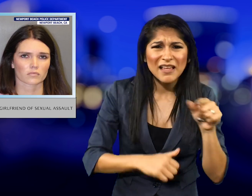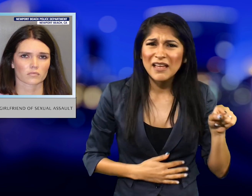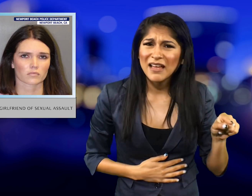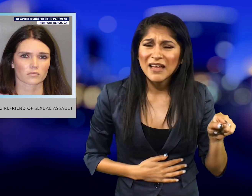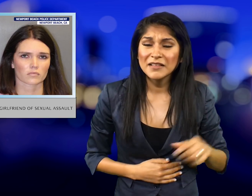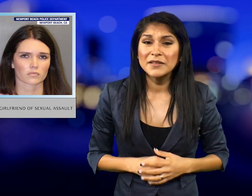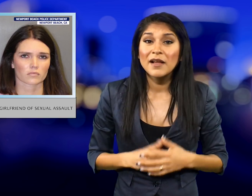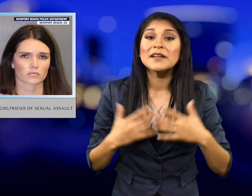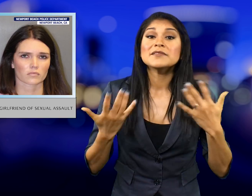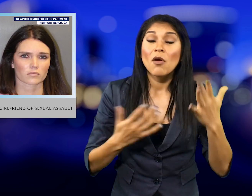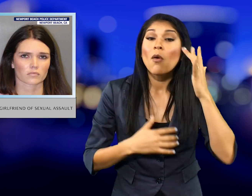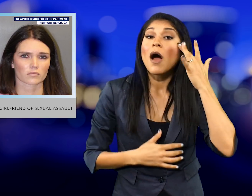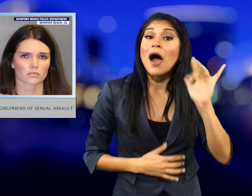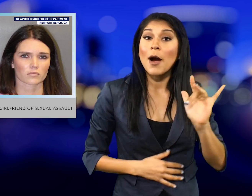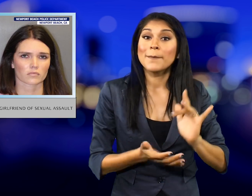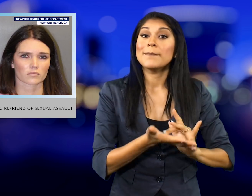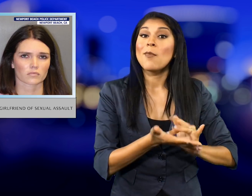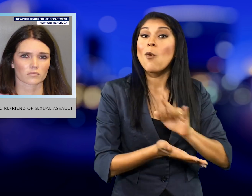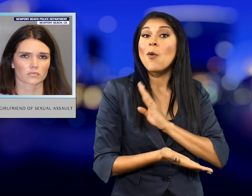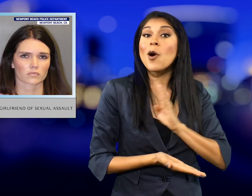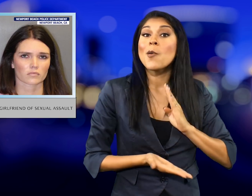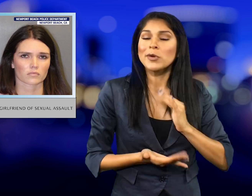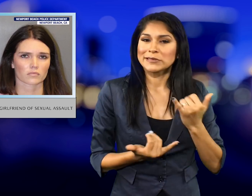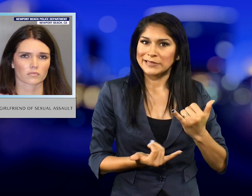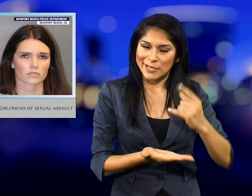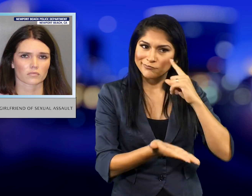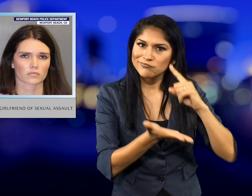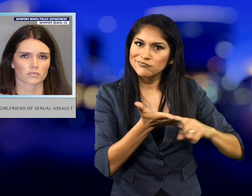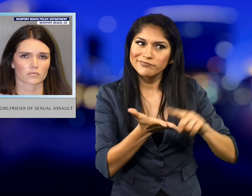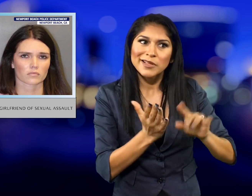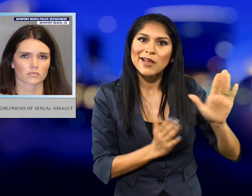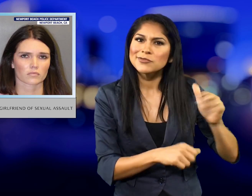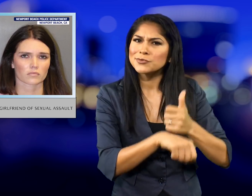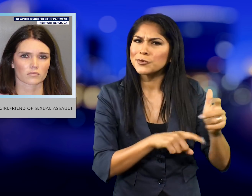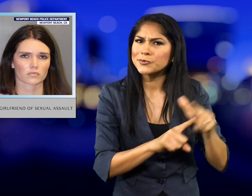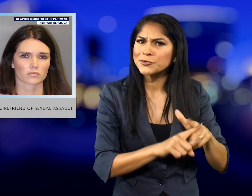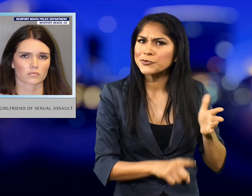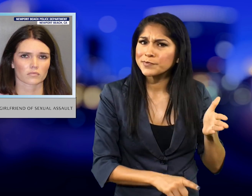Meanwhile California's medical board says it will investigate Robicheaux's conduct.